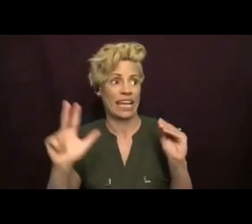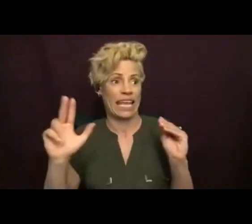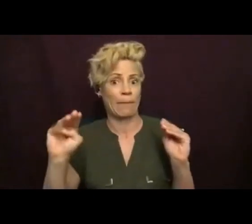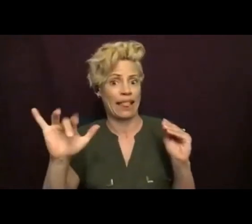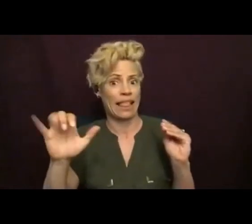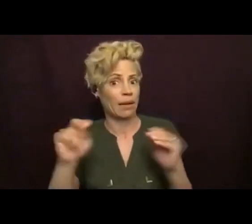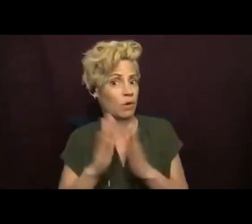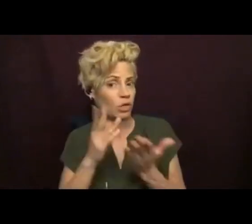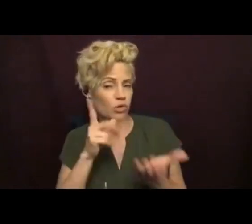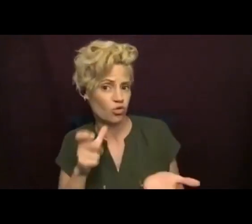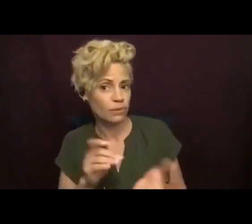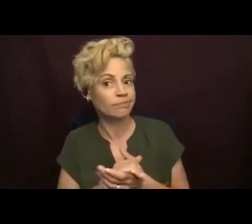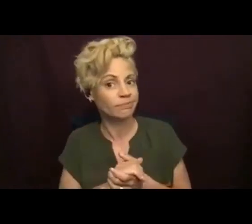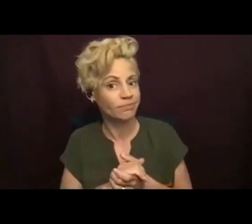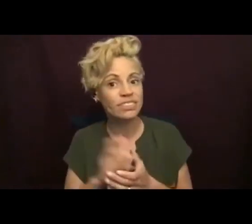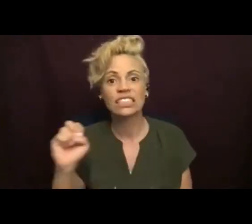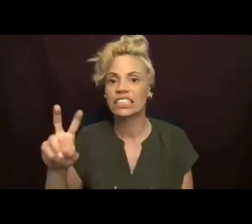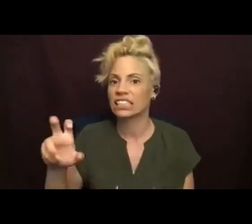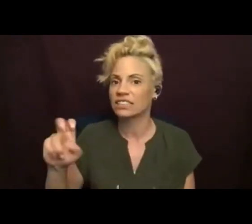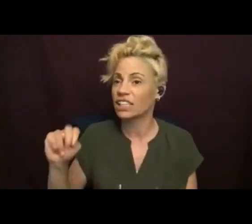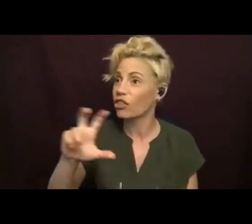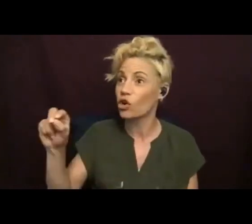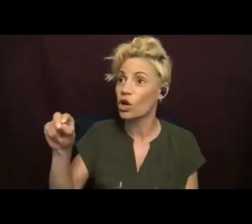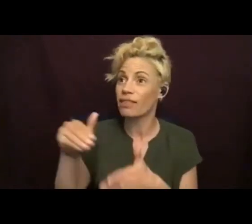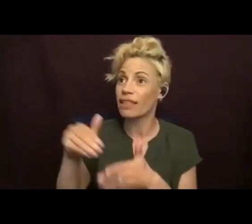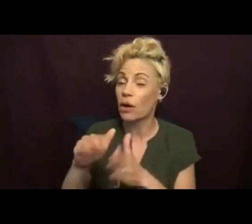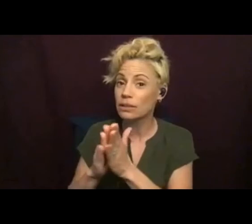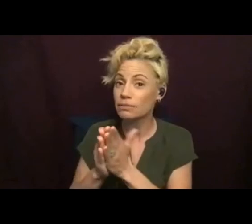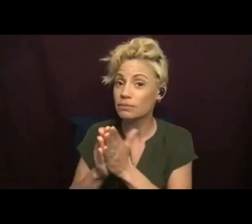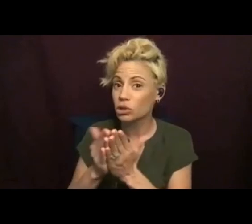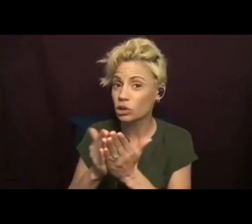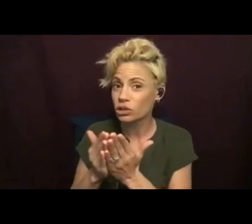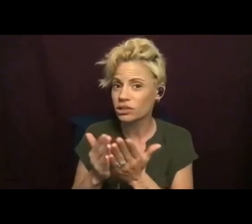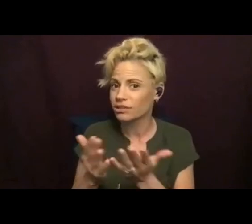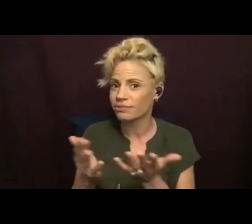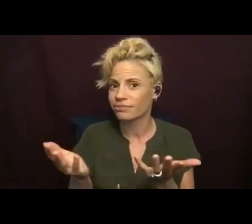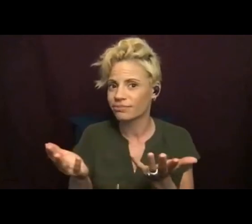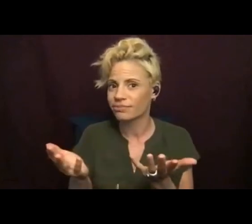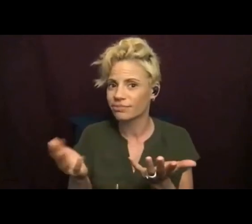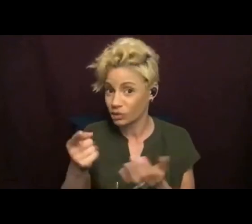Even 30,000 books. Do you think that people,